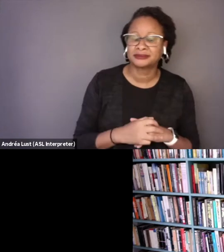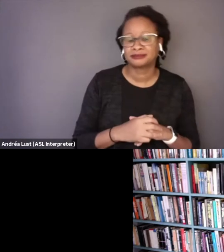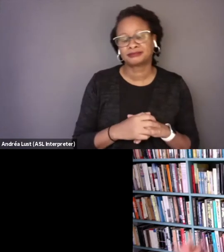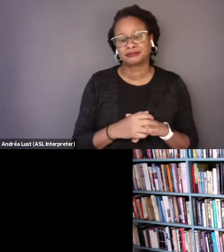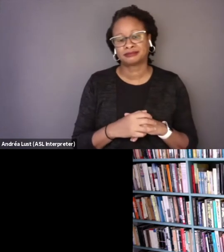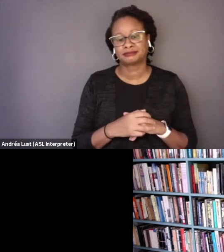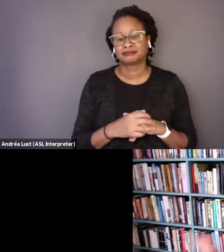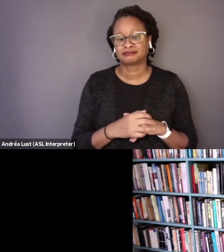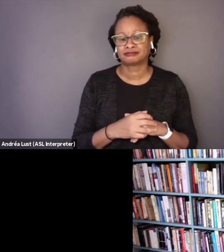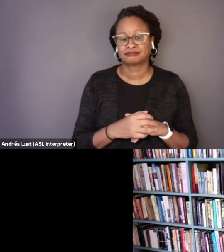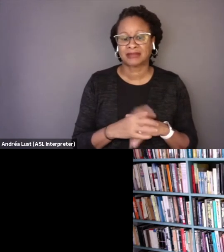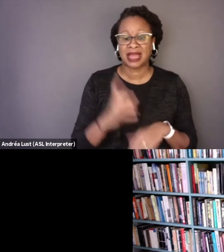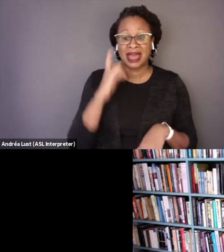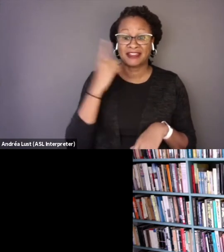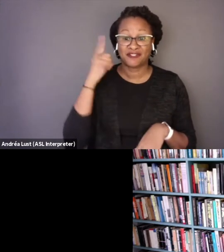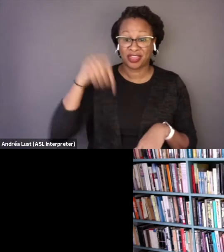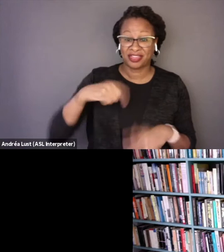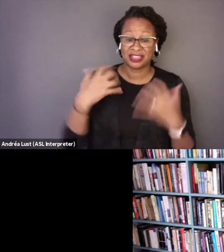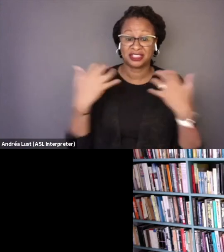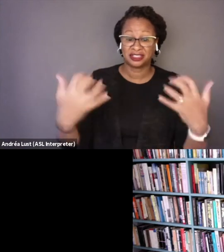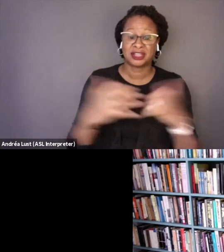It's just, I think that for this audience, it's just an interesting journey.